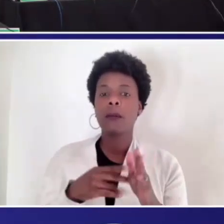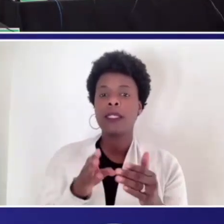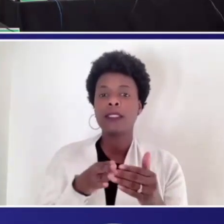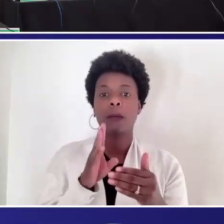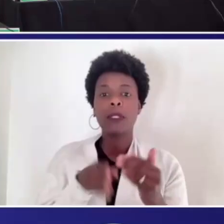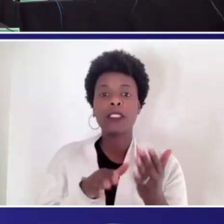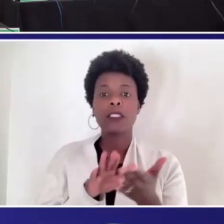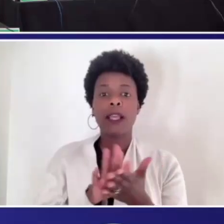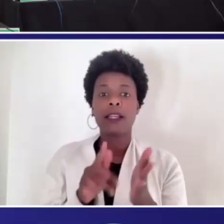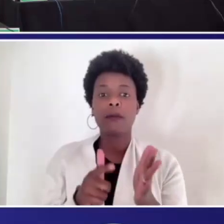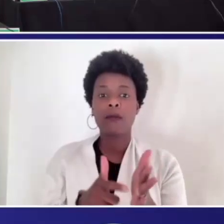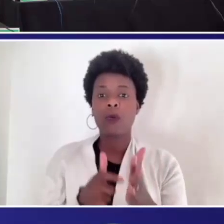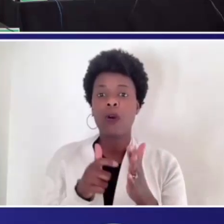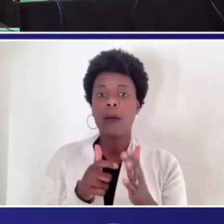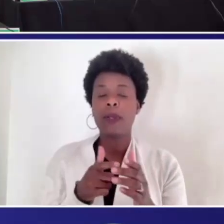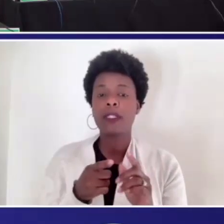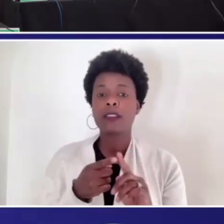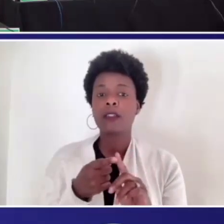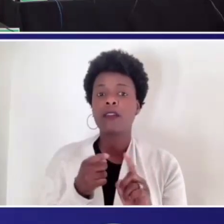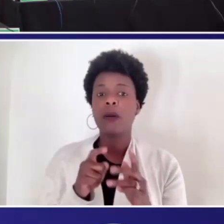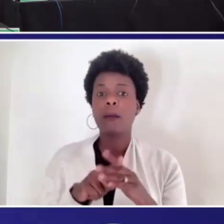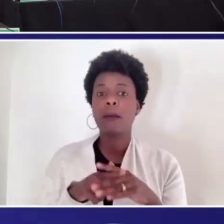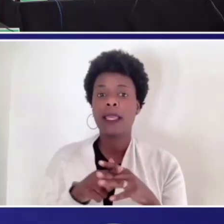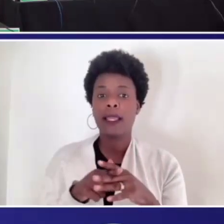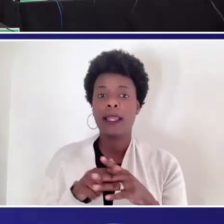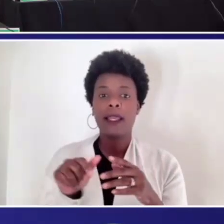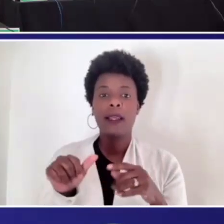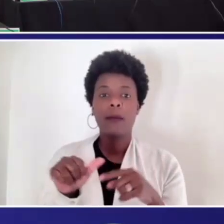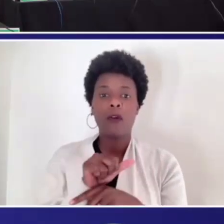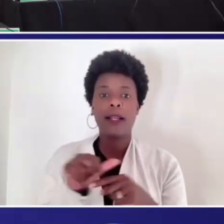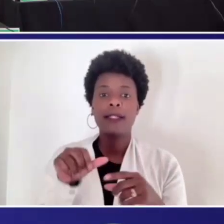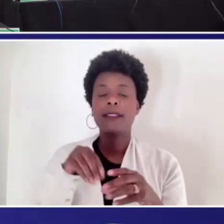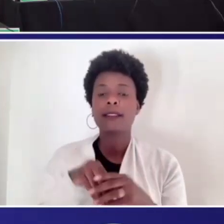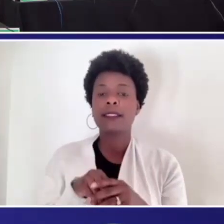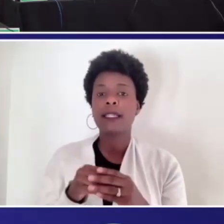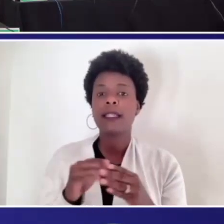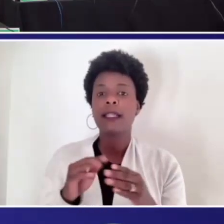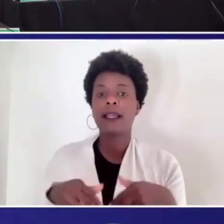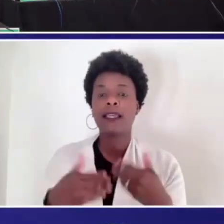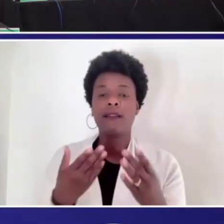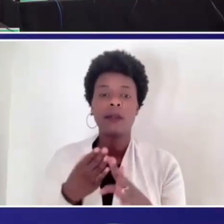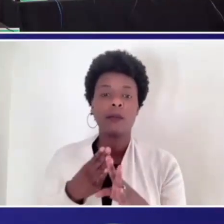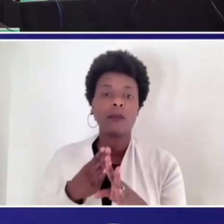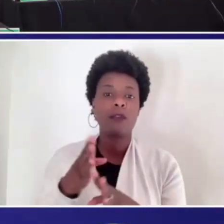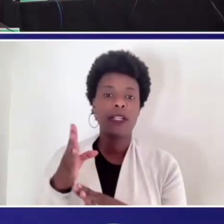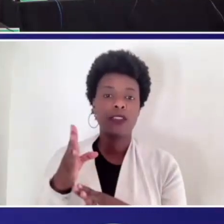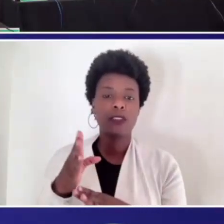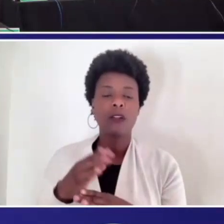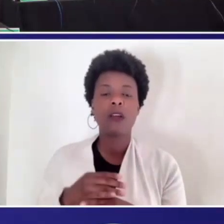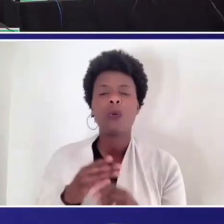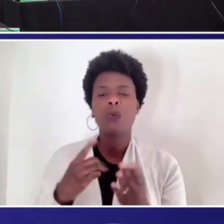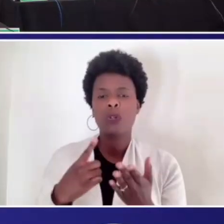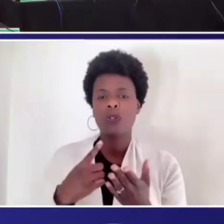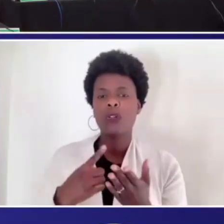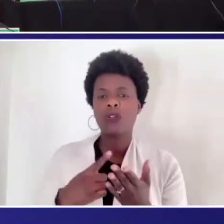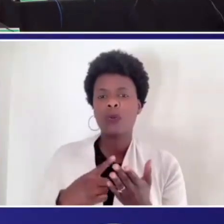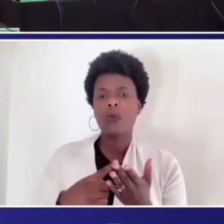the beginning -- for beginning practice in a given profession. And I'll talk about a little bit later the concept of first professional degree,